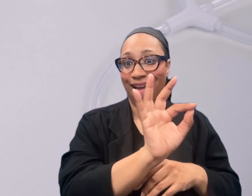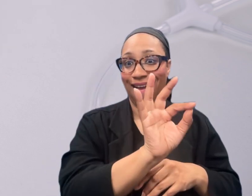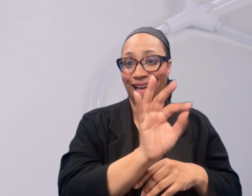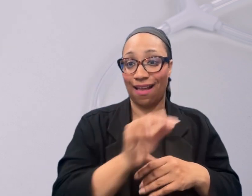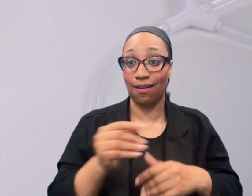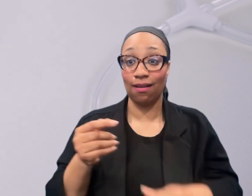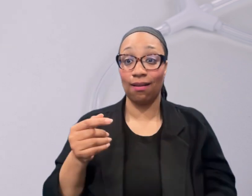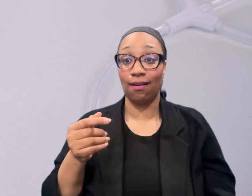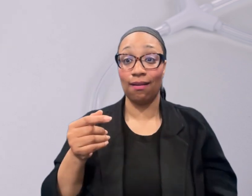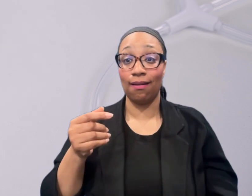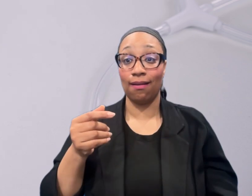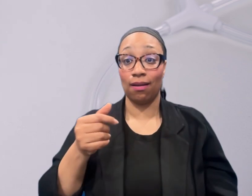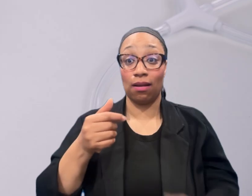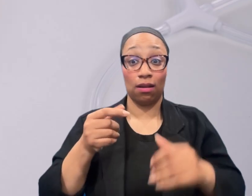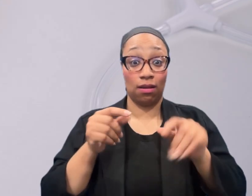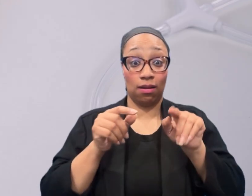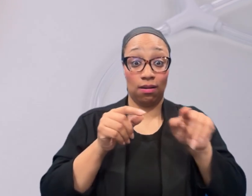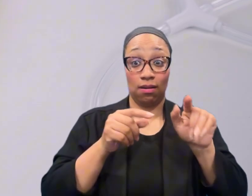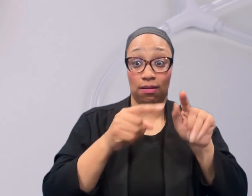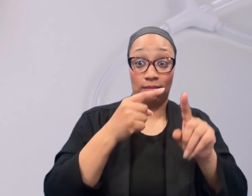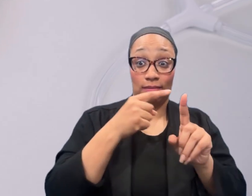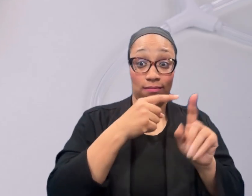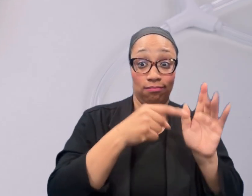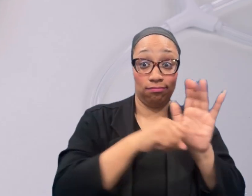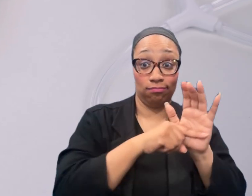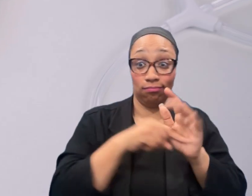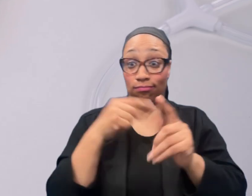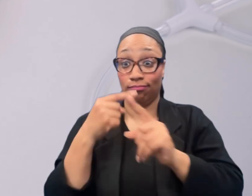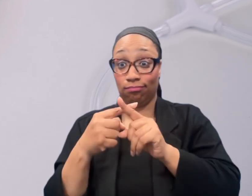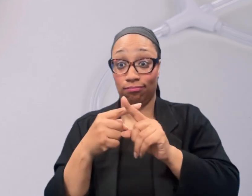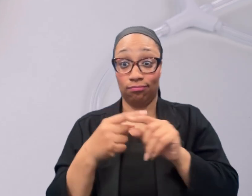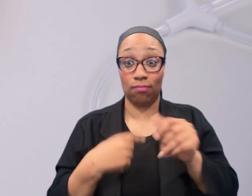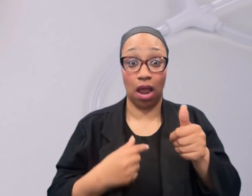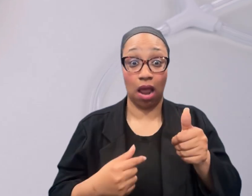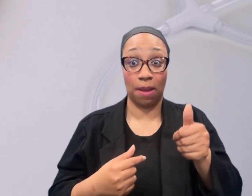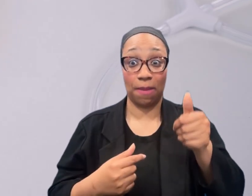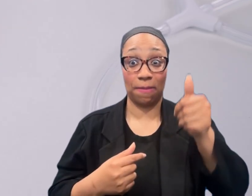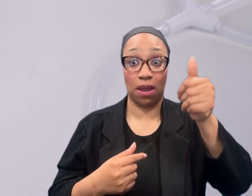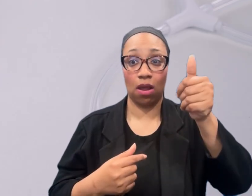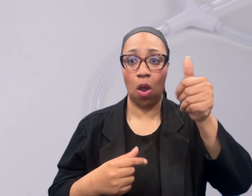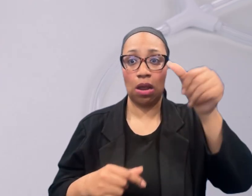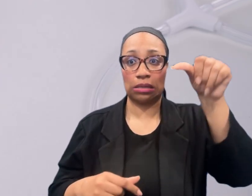pattern of the pulse. You're going to do that by pressing and holding the mode button down here.